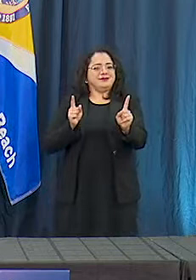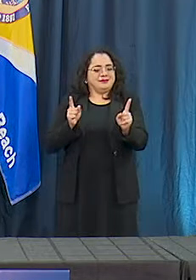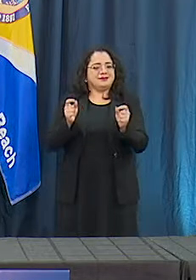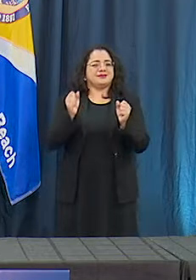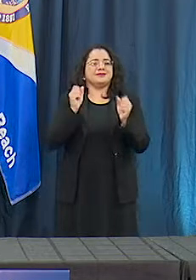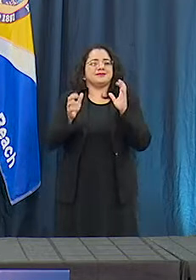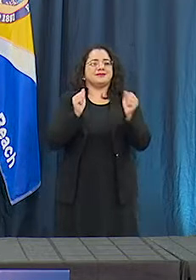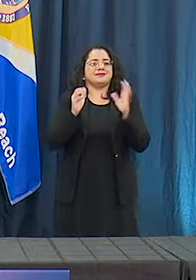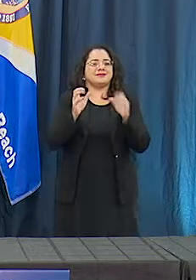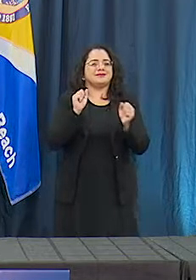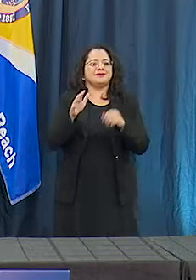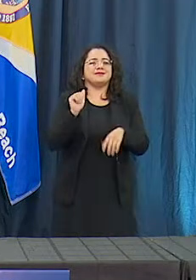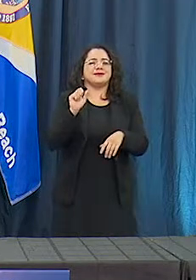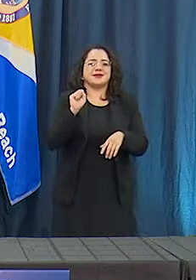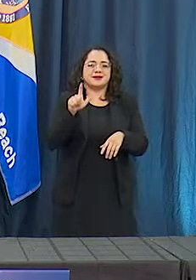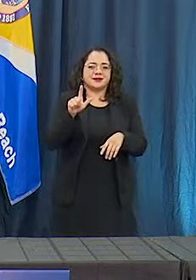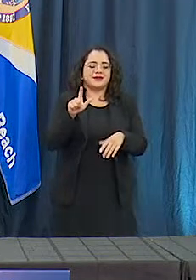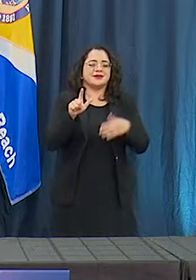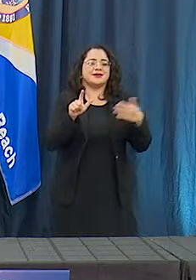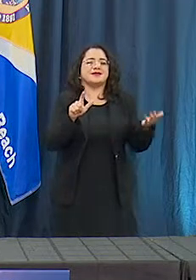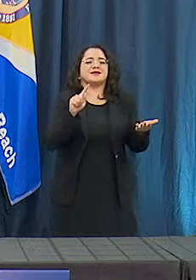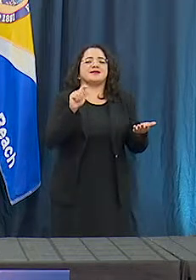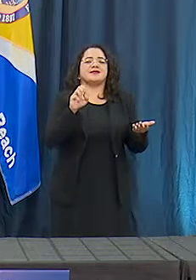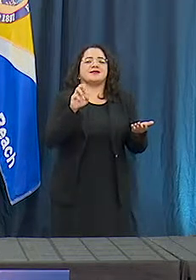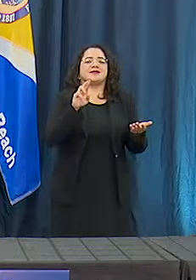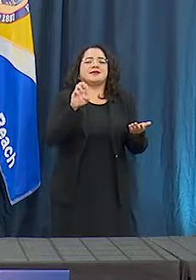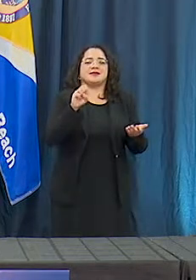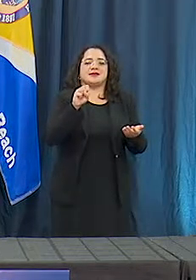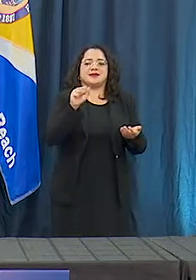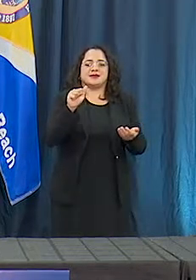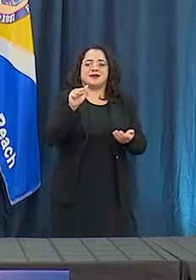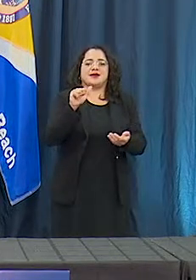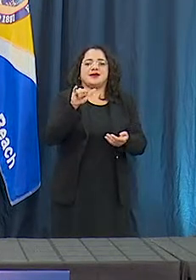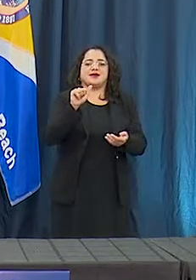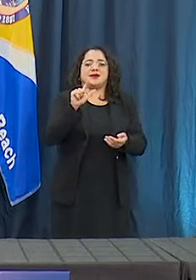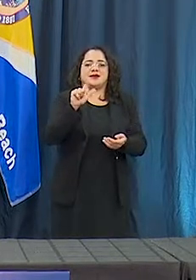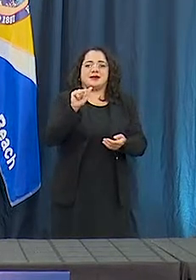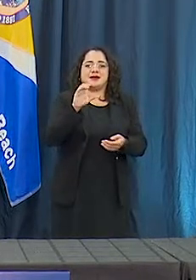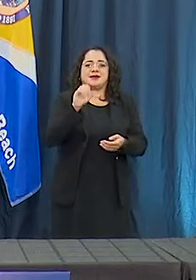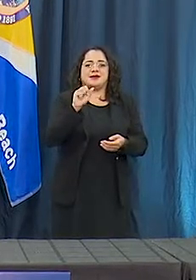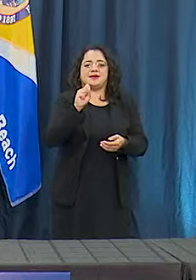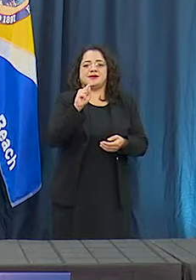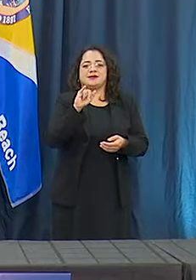also Teresa Ayala Castillo who will be doing our Spanish translation at the end